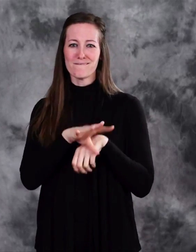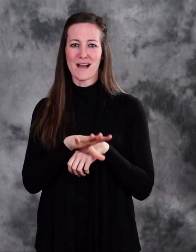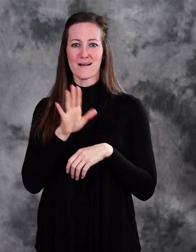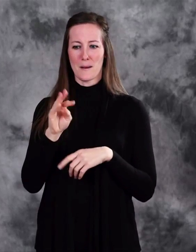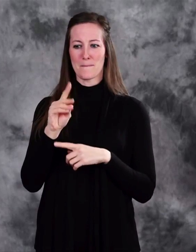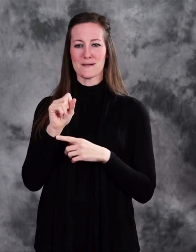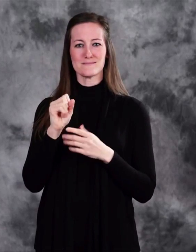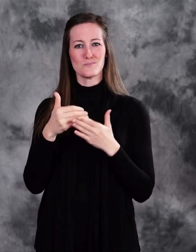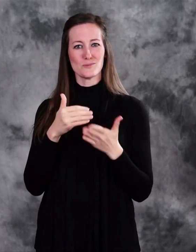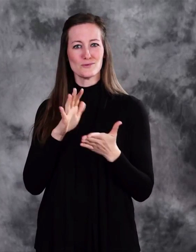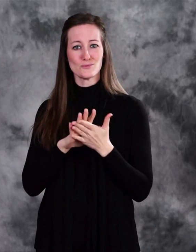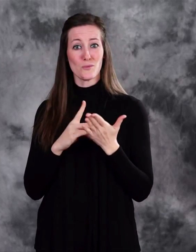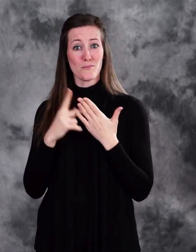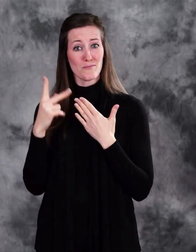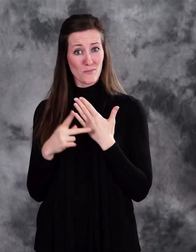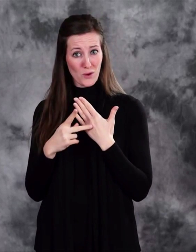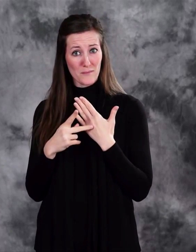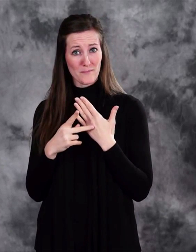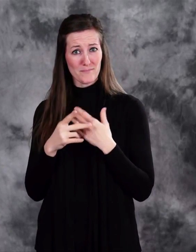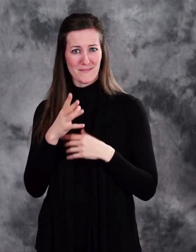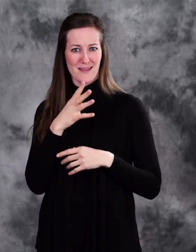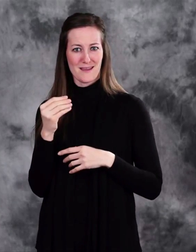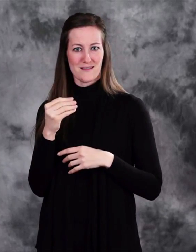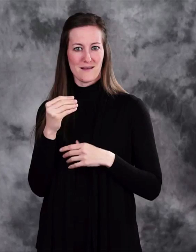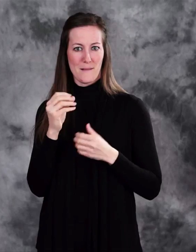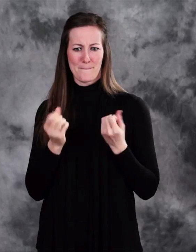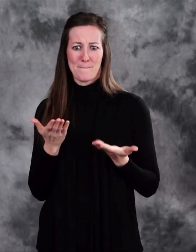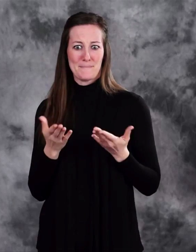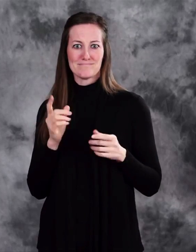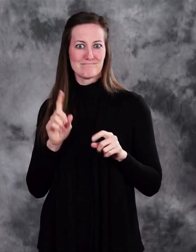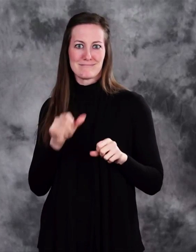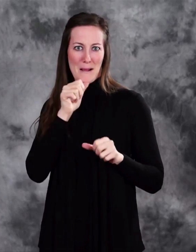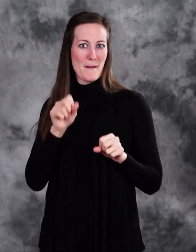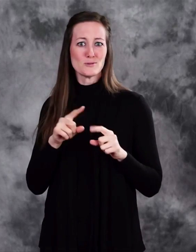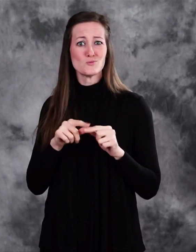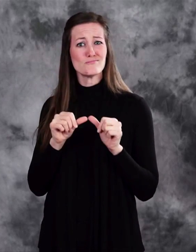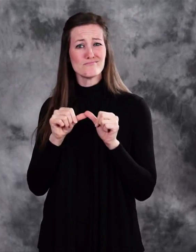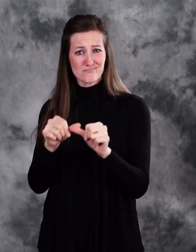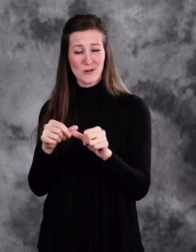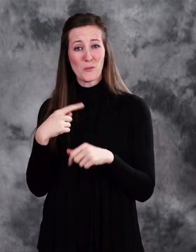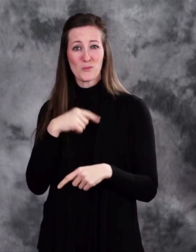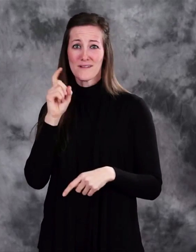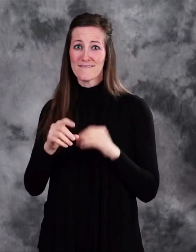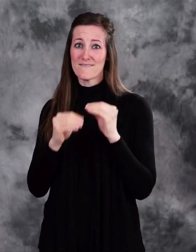the pre-school program at MDS may not be able to continue. We need to fix this